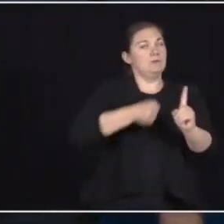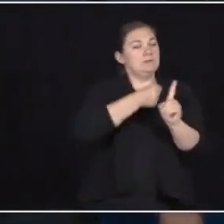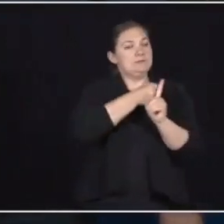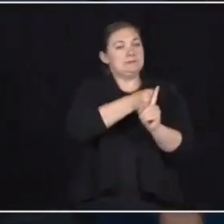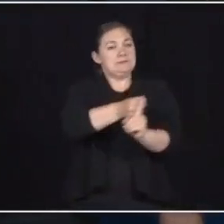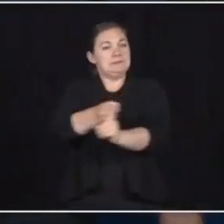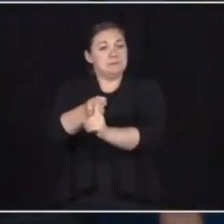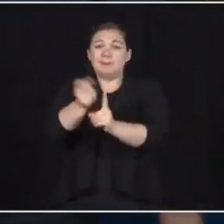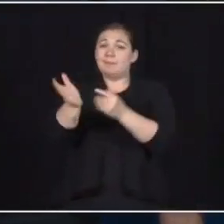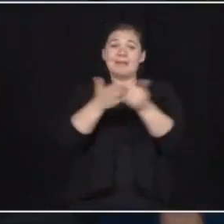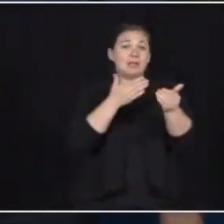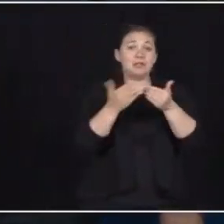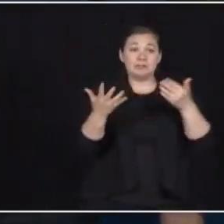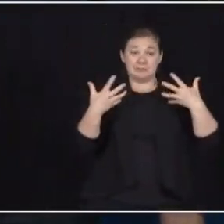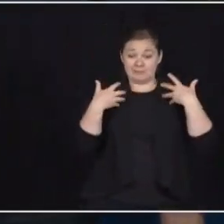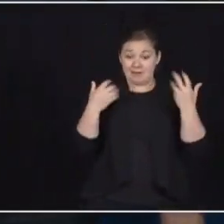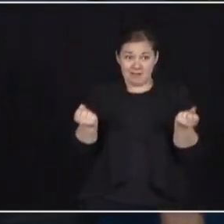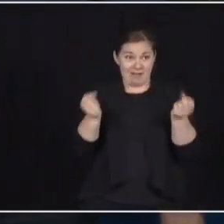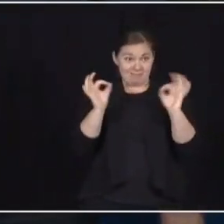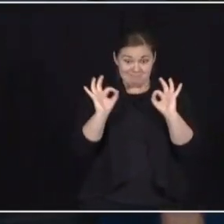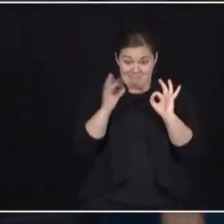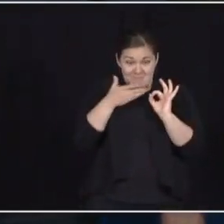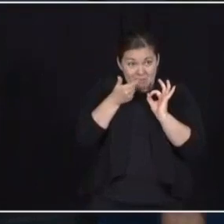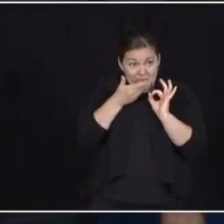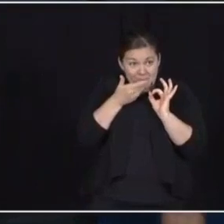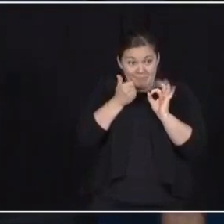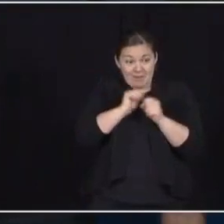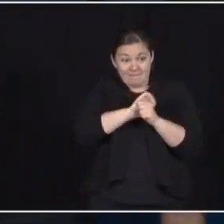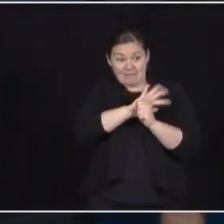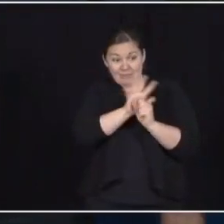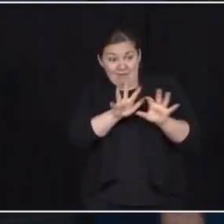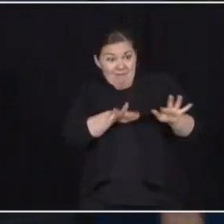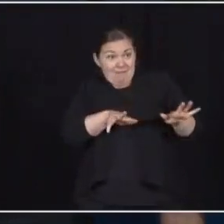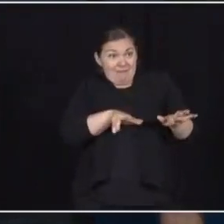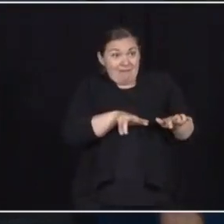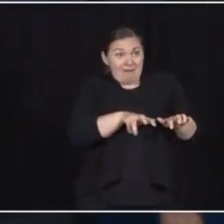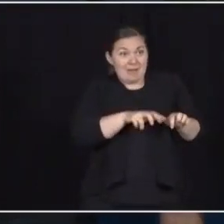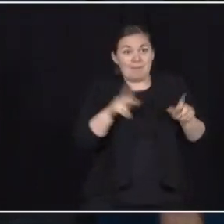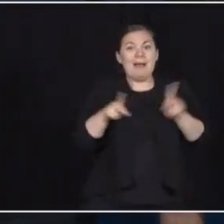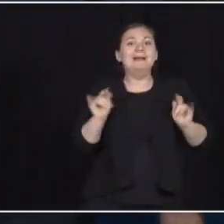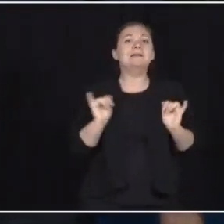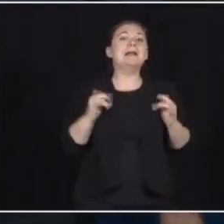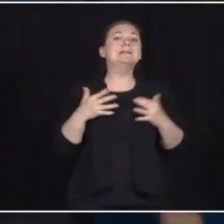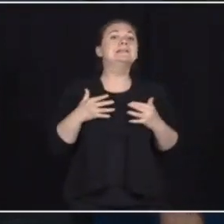And right now, based on the data that we are seeing in the expenses we are having, it is going